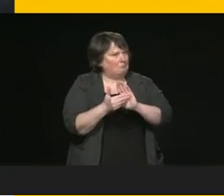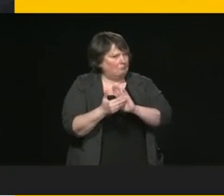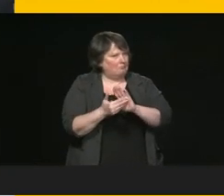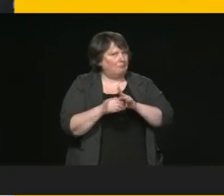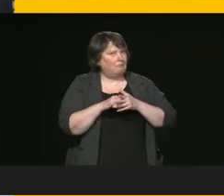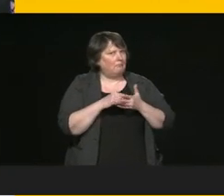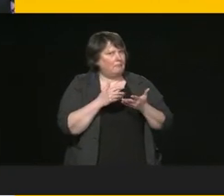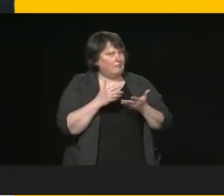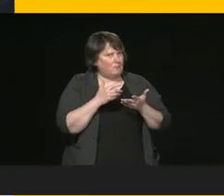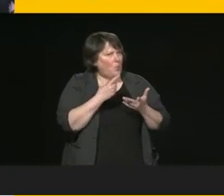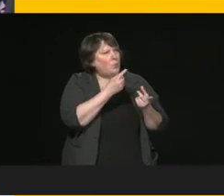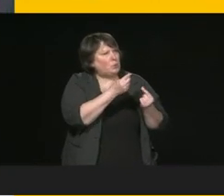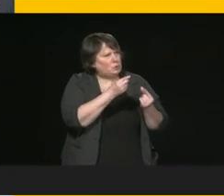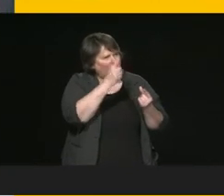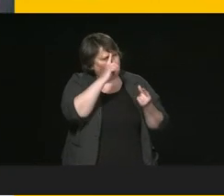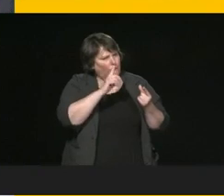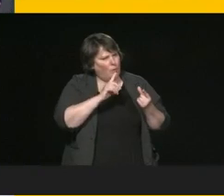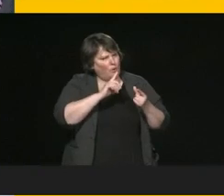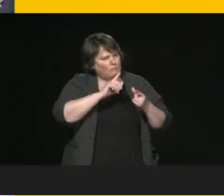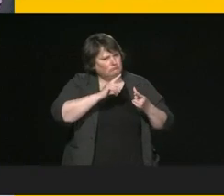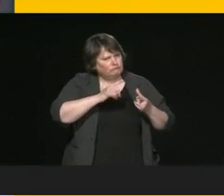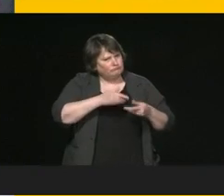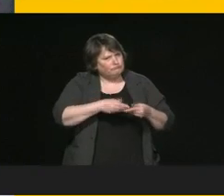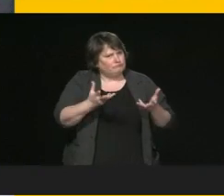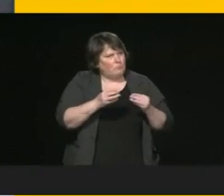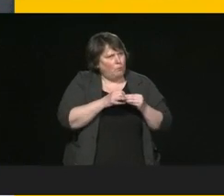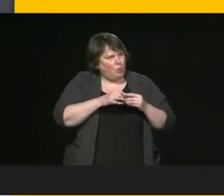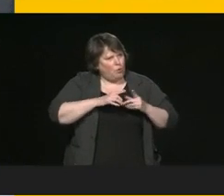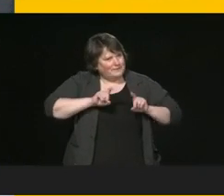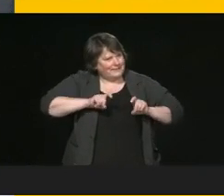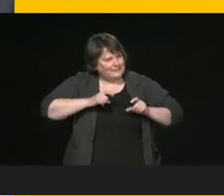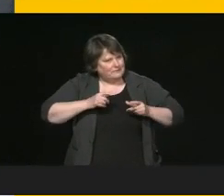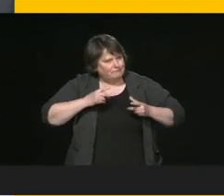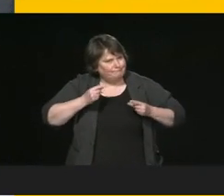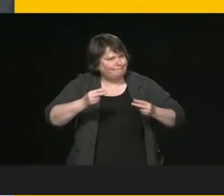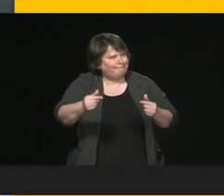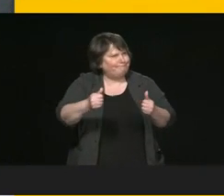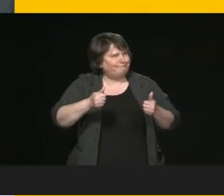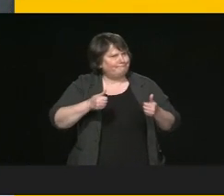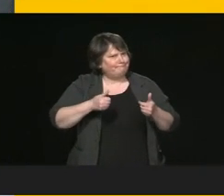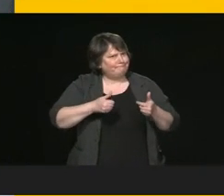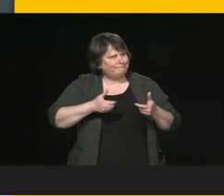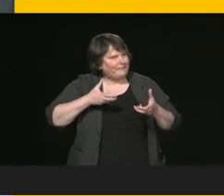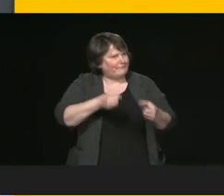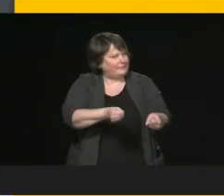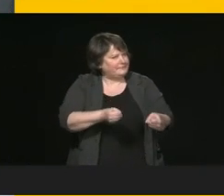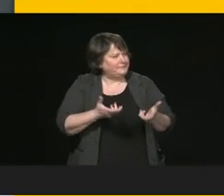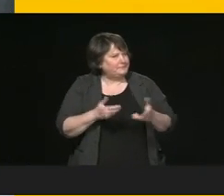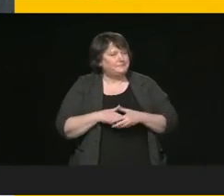DETAIL WHAT IS BEING DONE TO GET